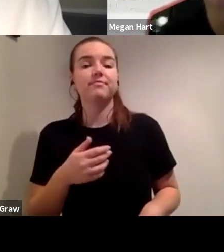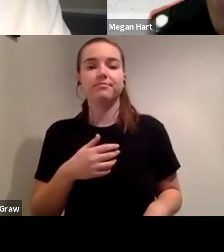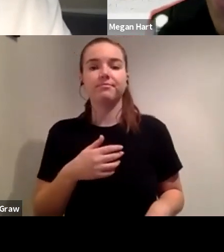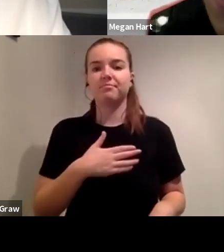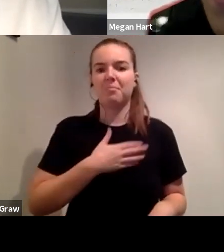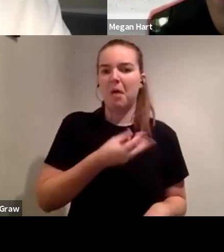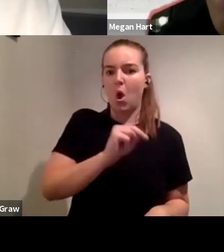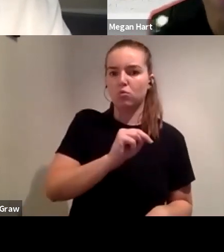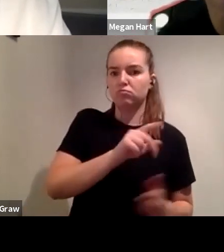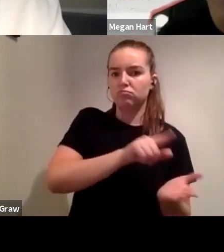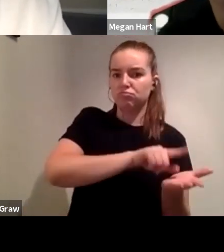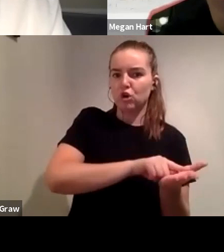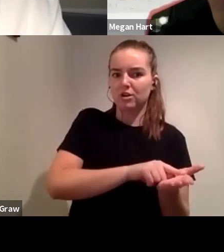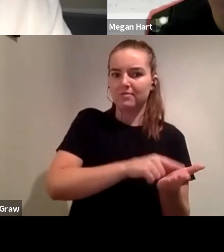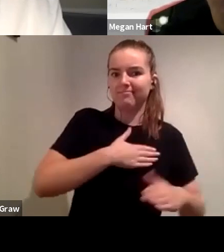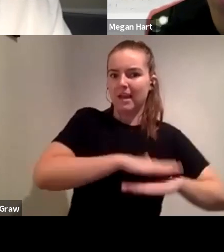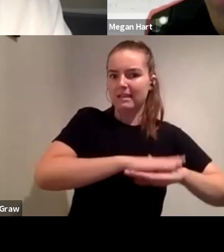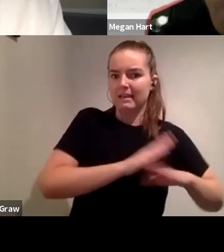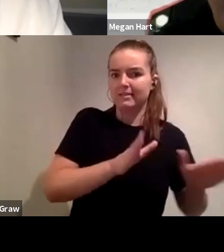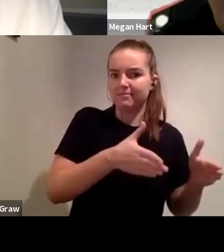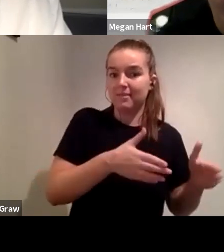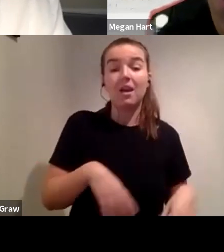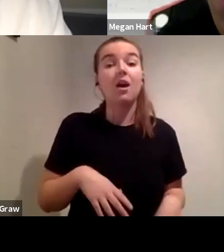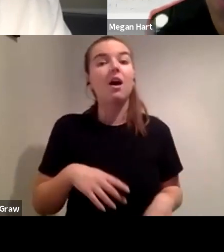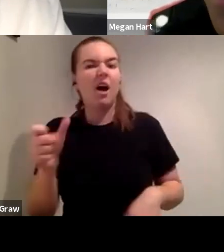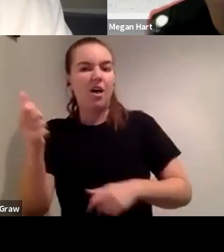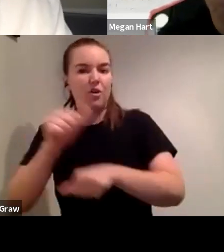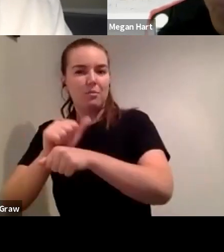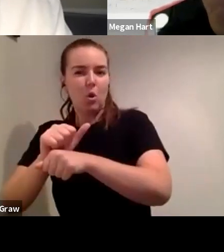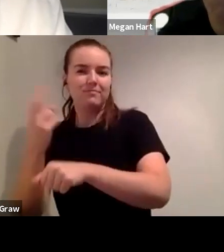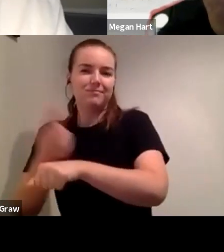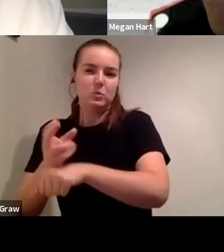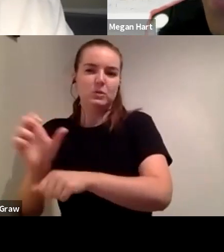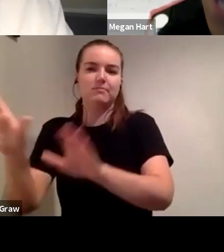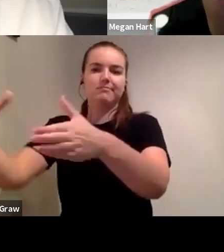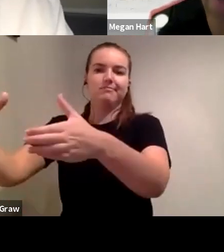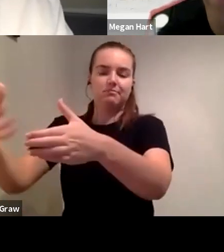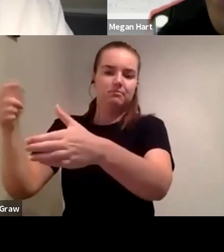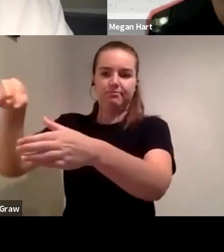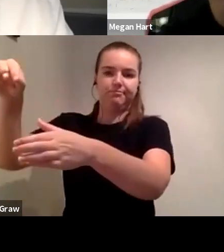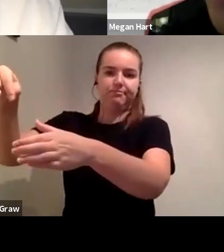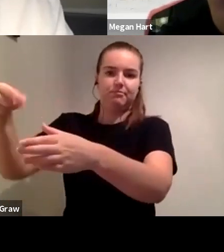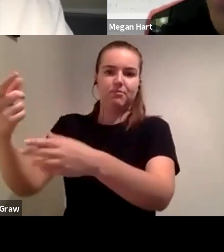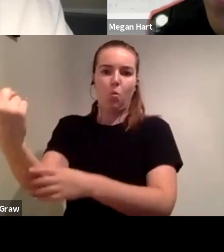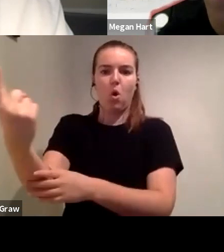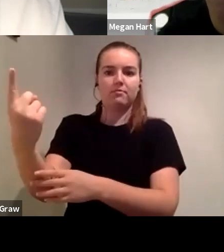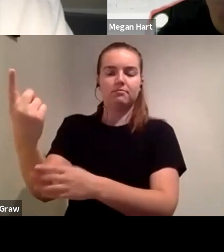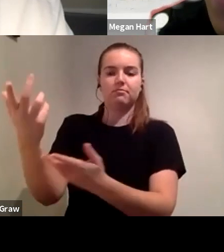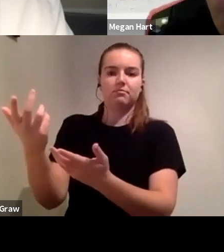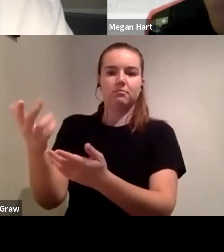The last thing I will mention is that when we continued to work virtually, but when we were in the office